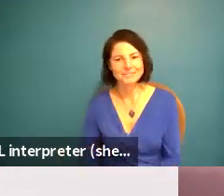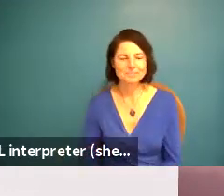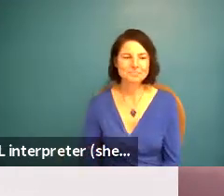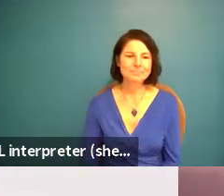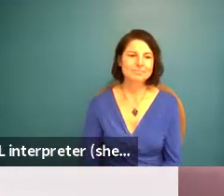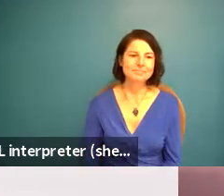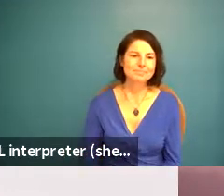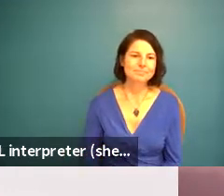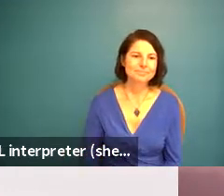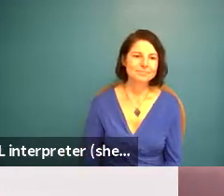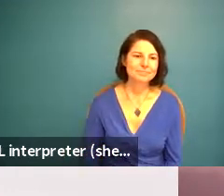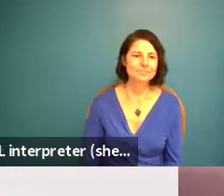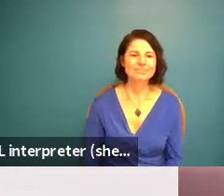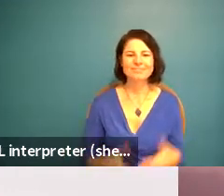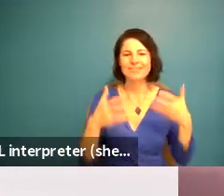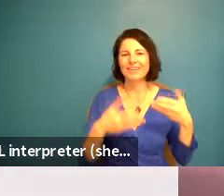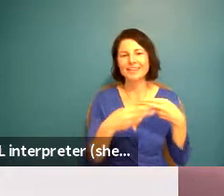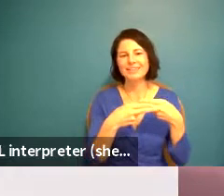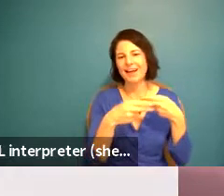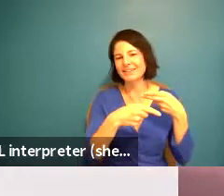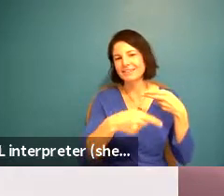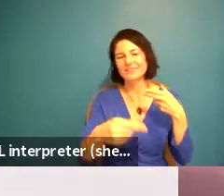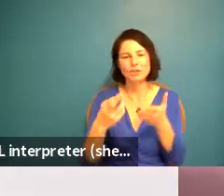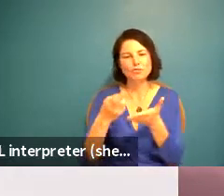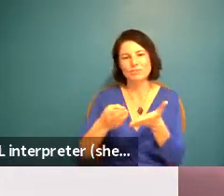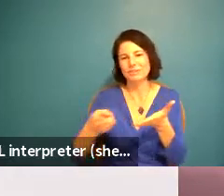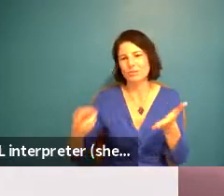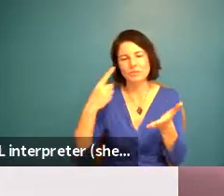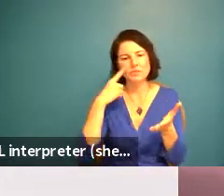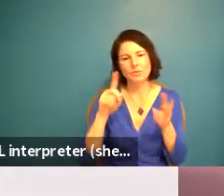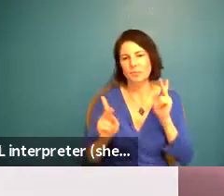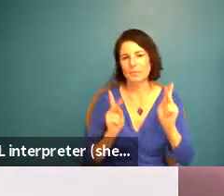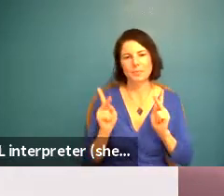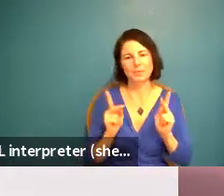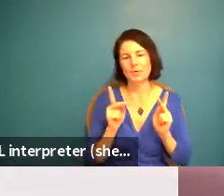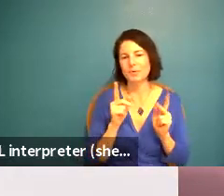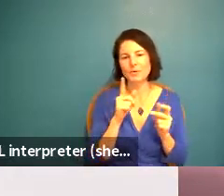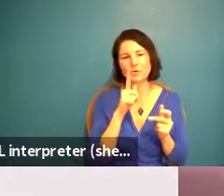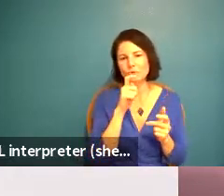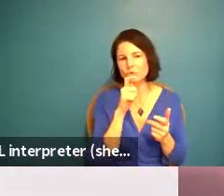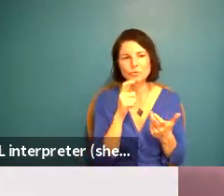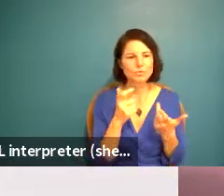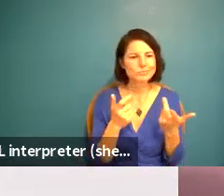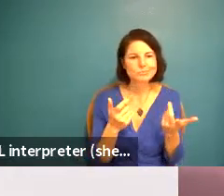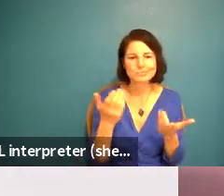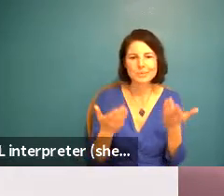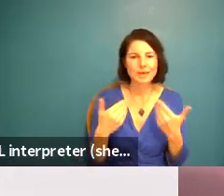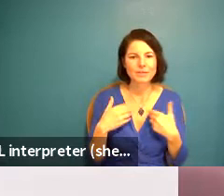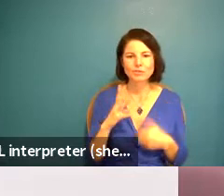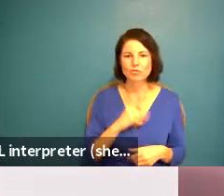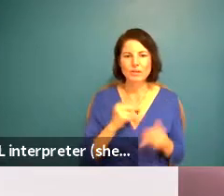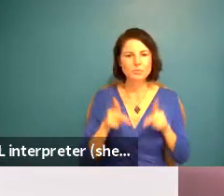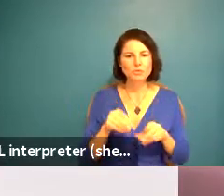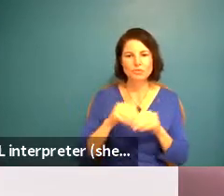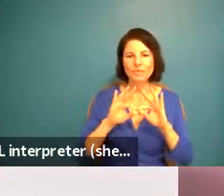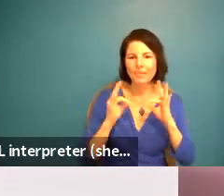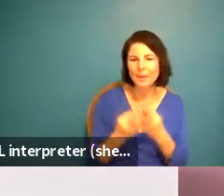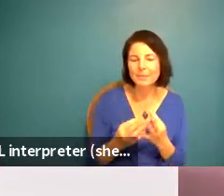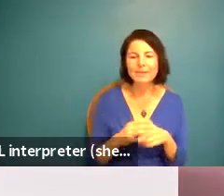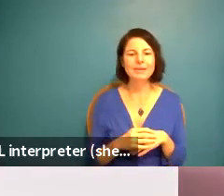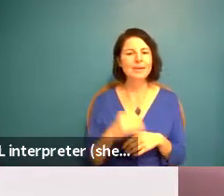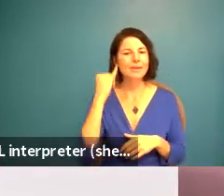of these slides are just resources for people who have it in your family, or, you know, if you need any extra help, if you want to